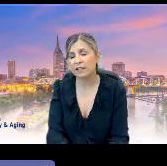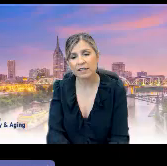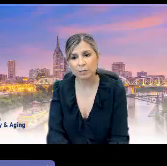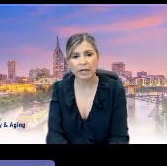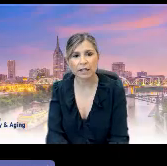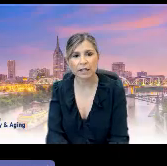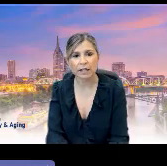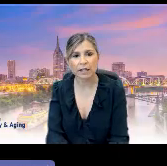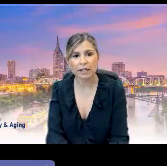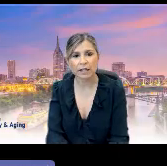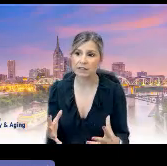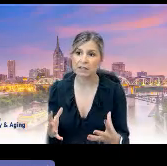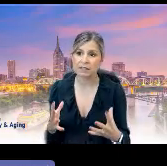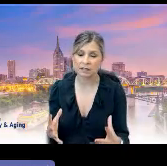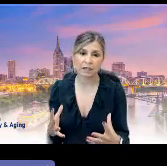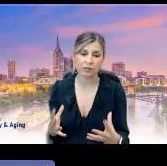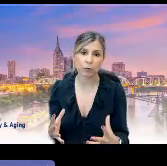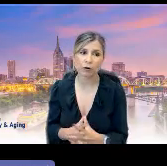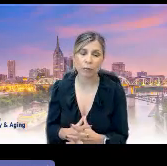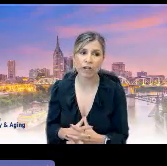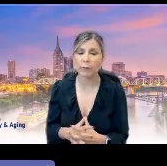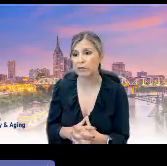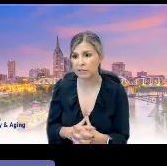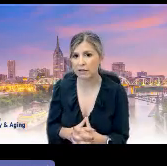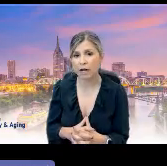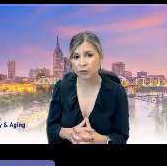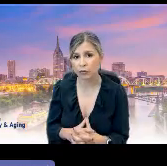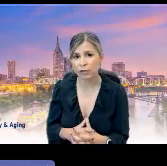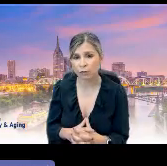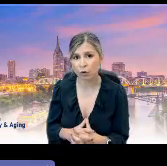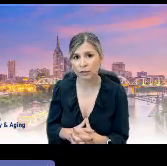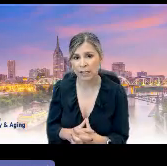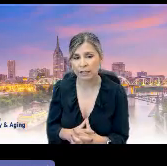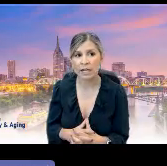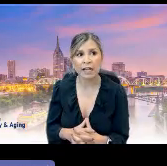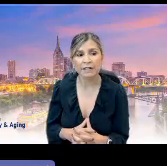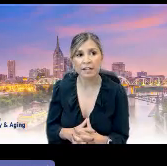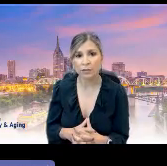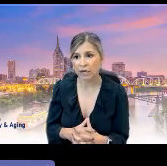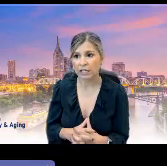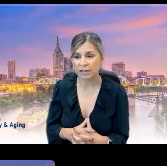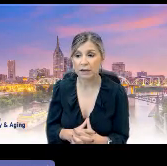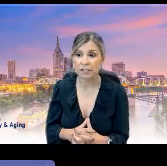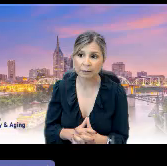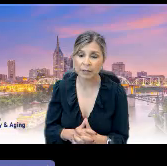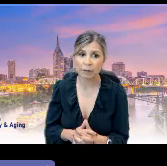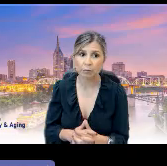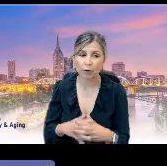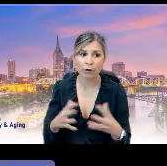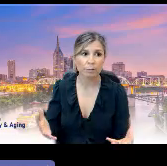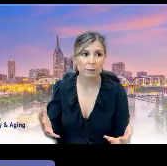This has been a tremendously successful program. We have about 700 enrolled in it. It's a 3. It's a time limited program.